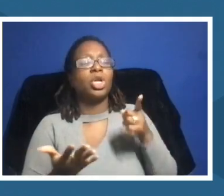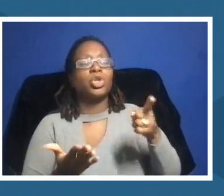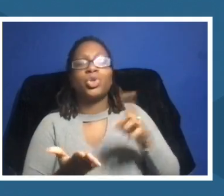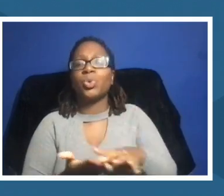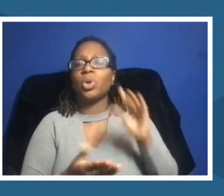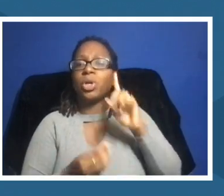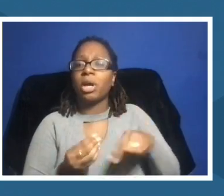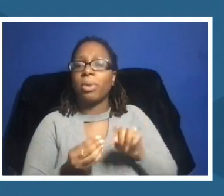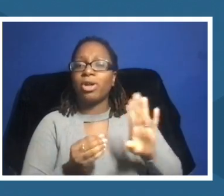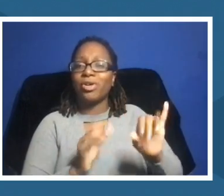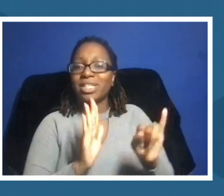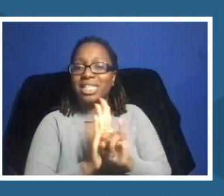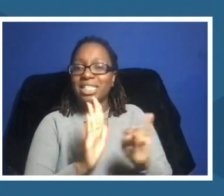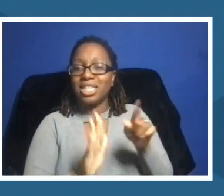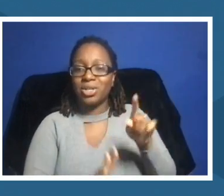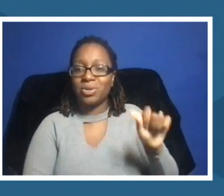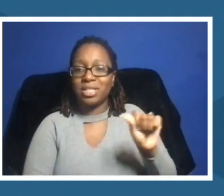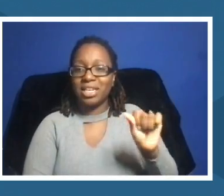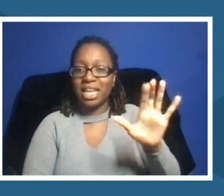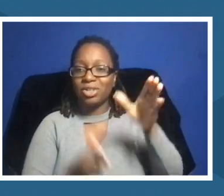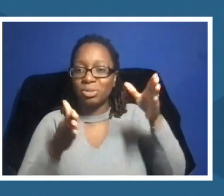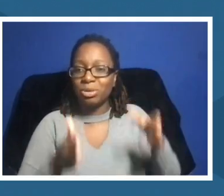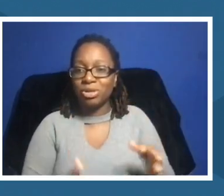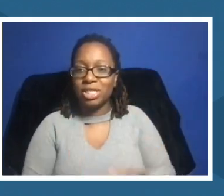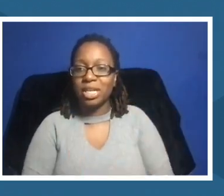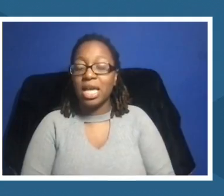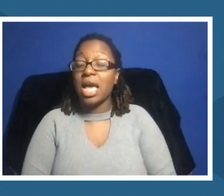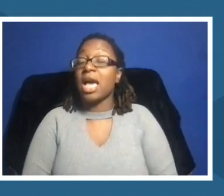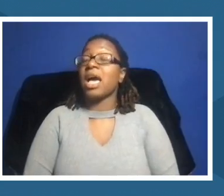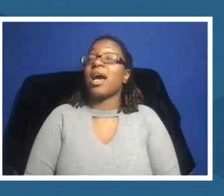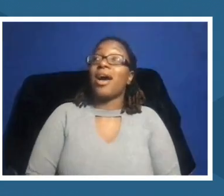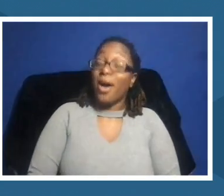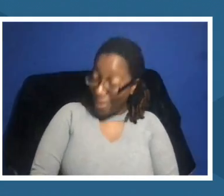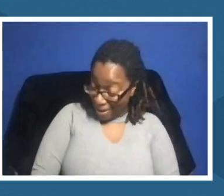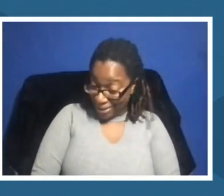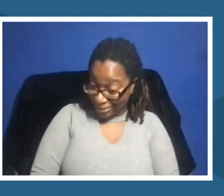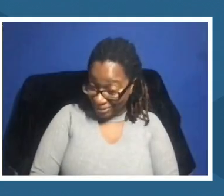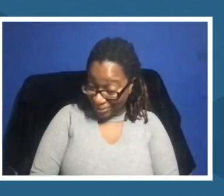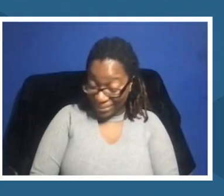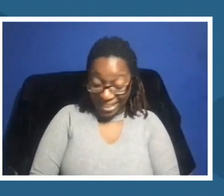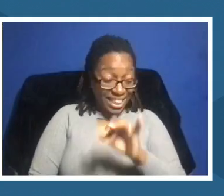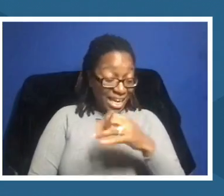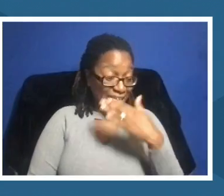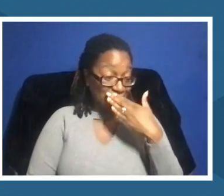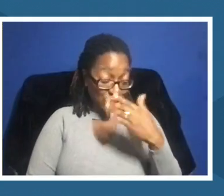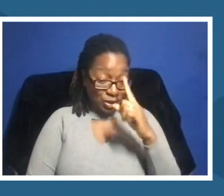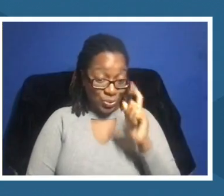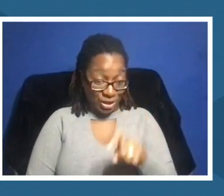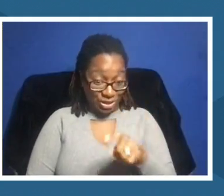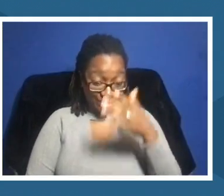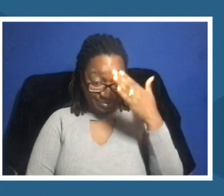my gosh putting you on the screen that's a great question thank you for